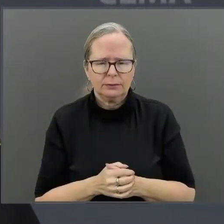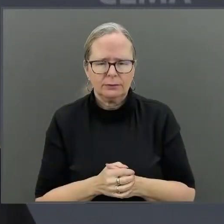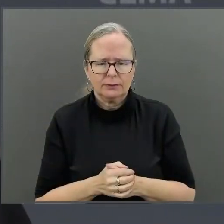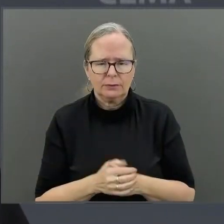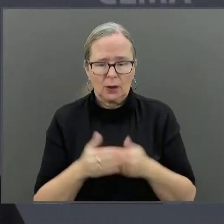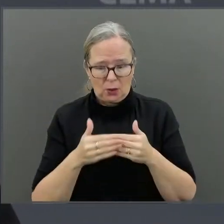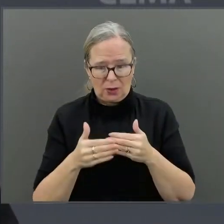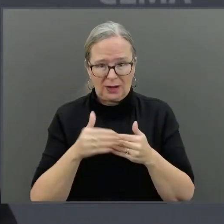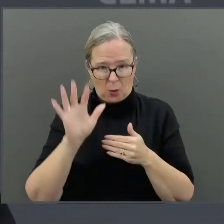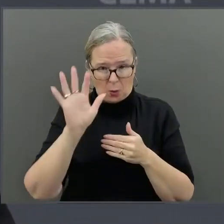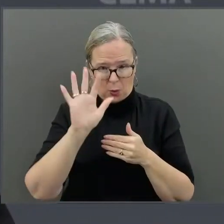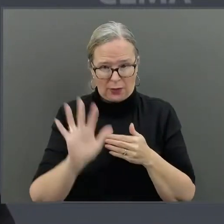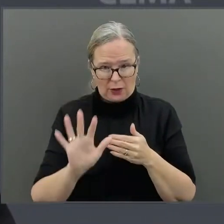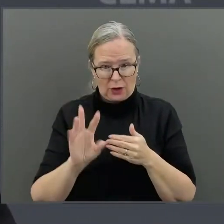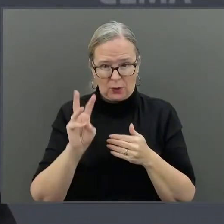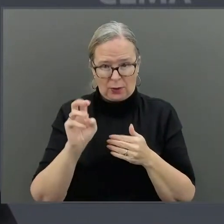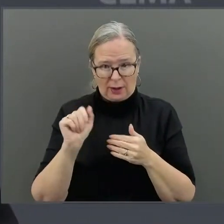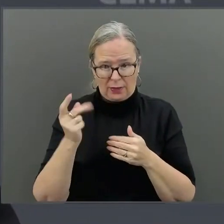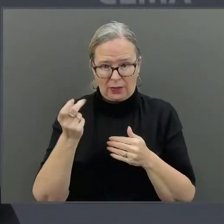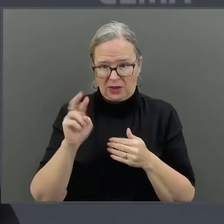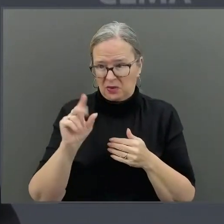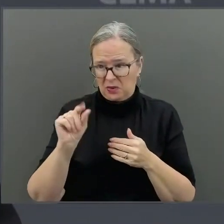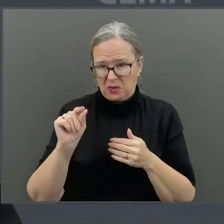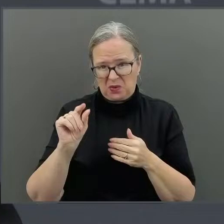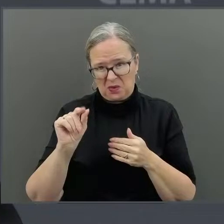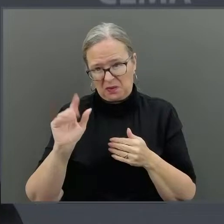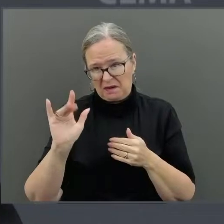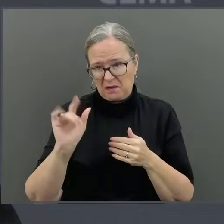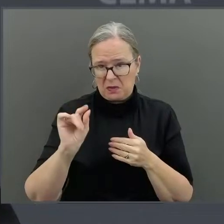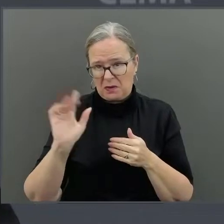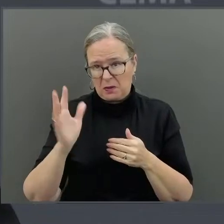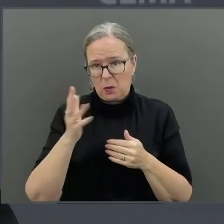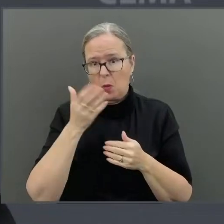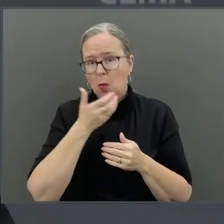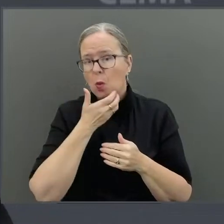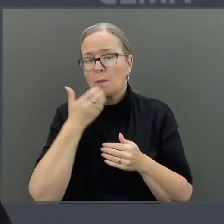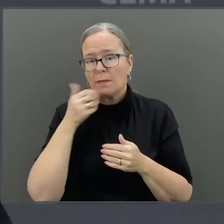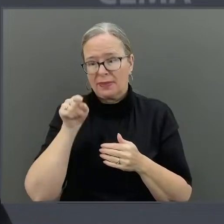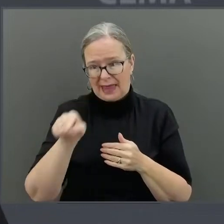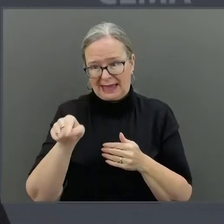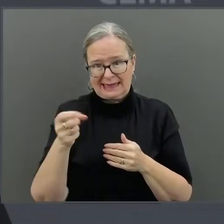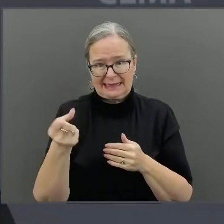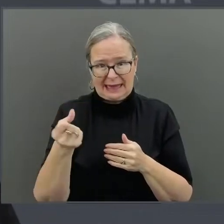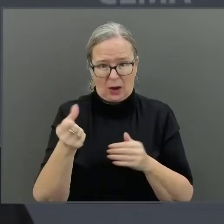over the weekend this will be our first real test of summer-like weather under these current water